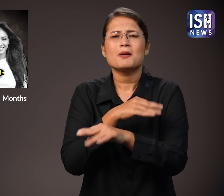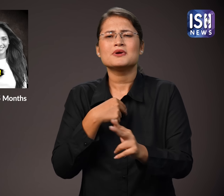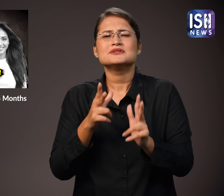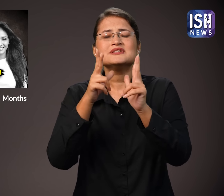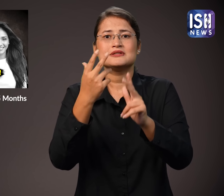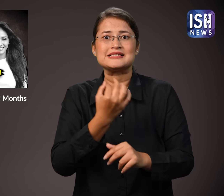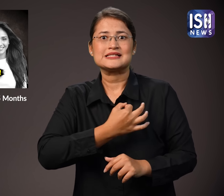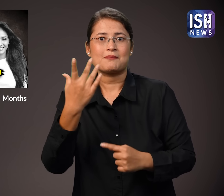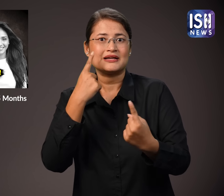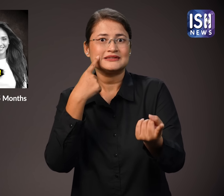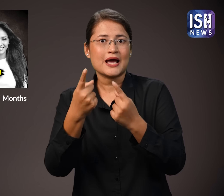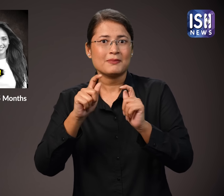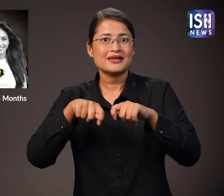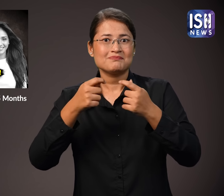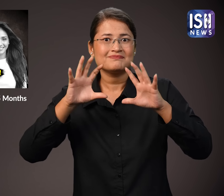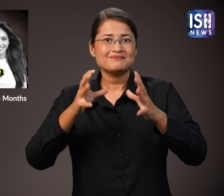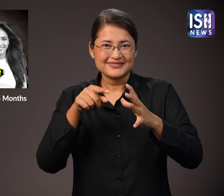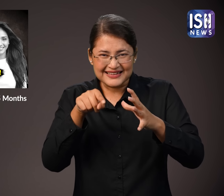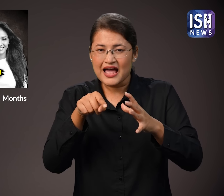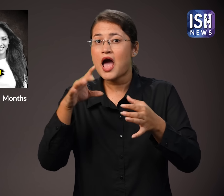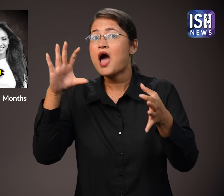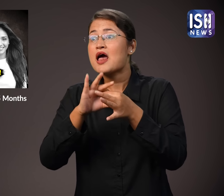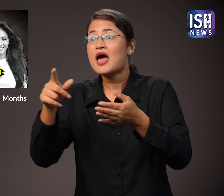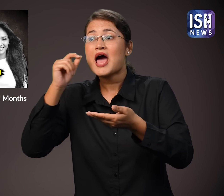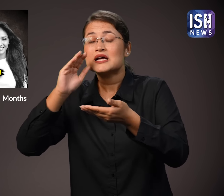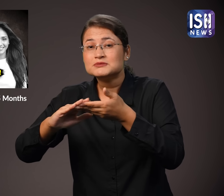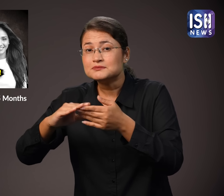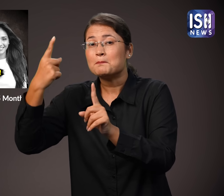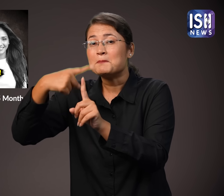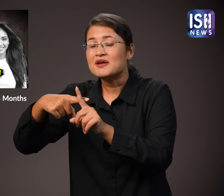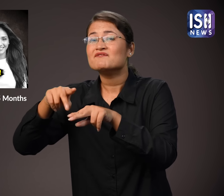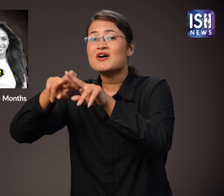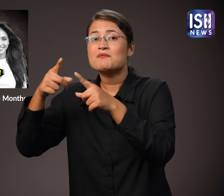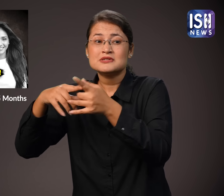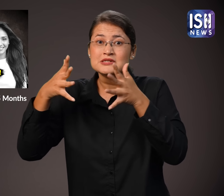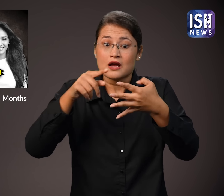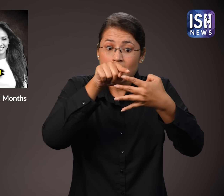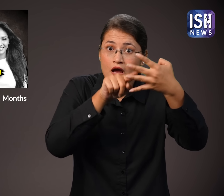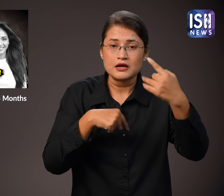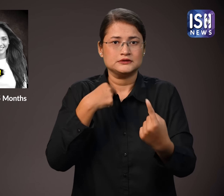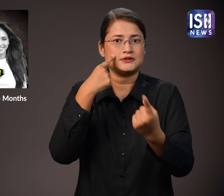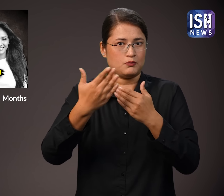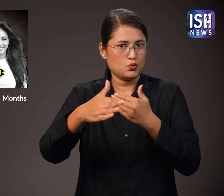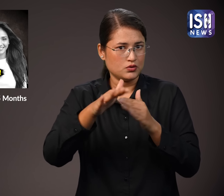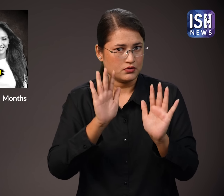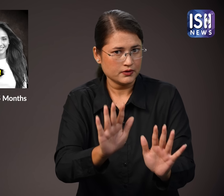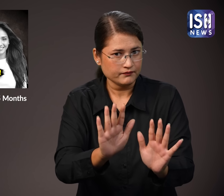the SIT inquiry against her husband and his family remains active over the four issues previously shared,